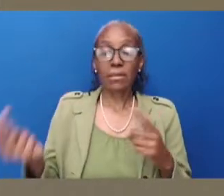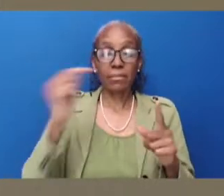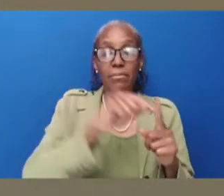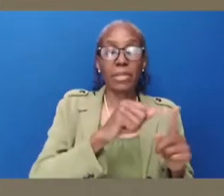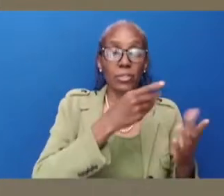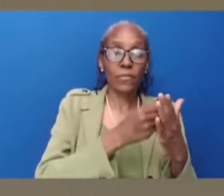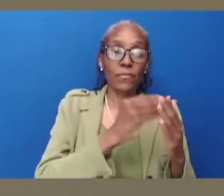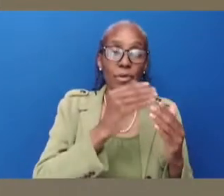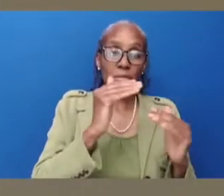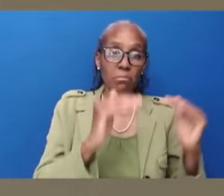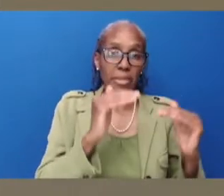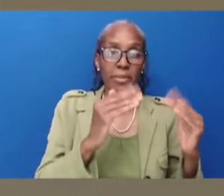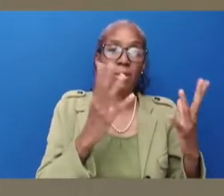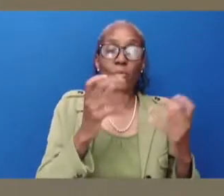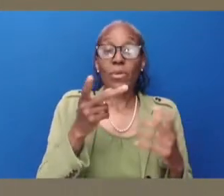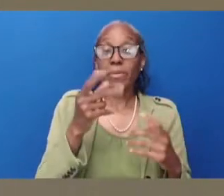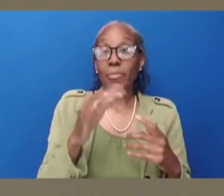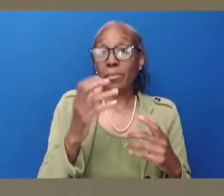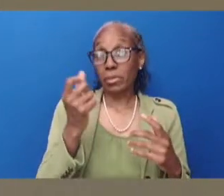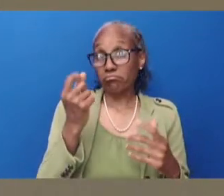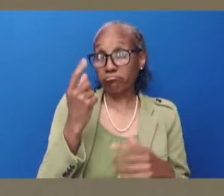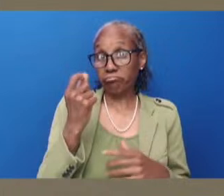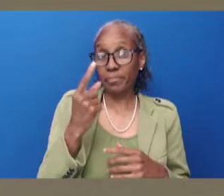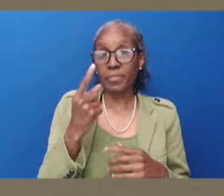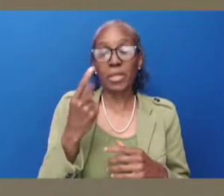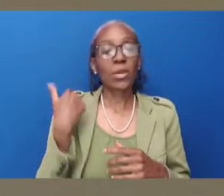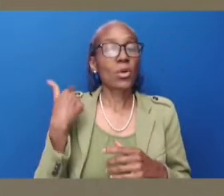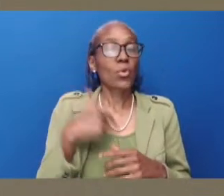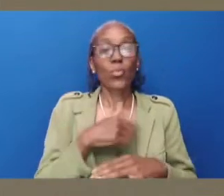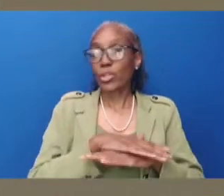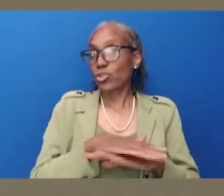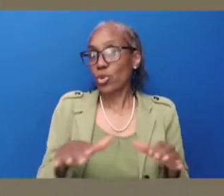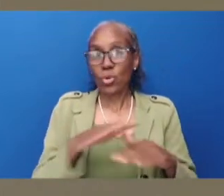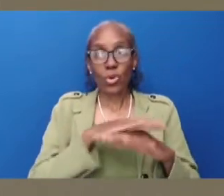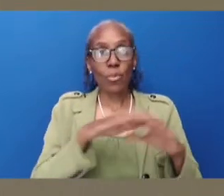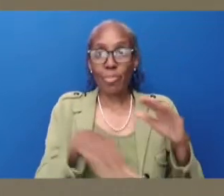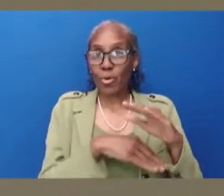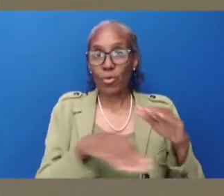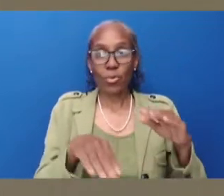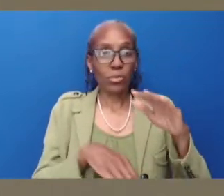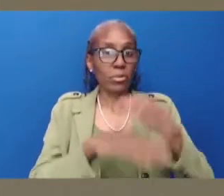AND THE ONLY QUESTION I WOULD HAVE, DENA, I WANT TO GO BACK TO